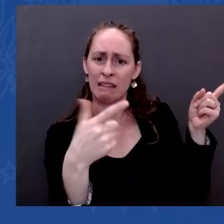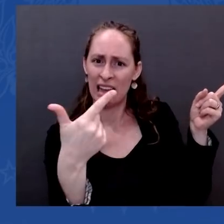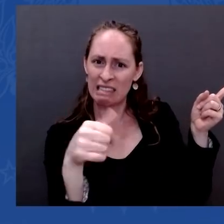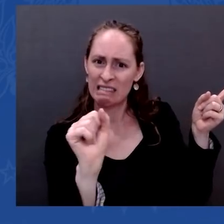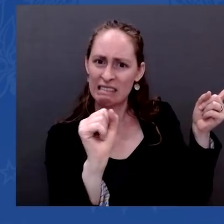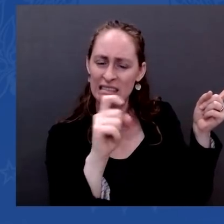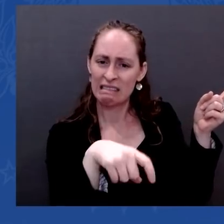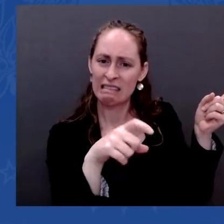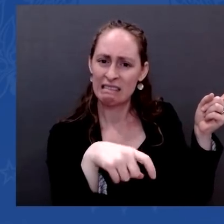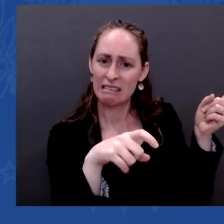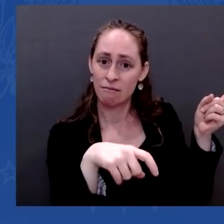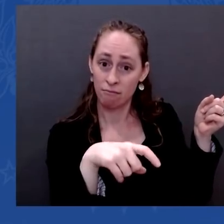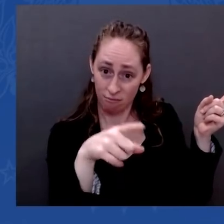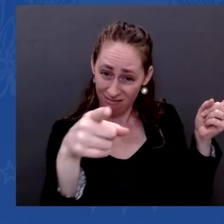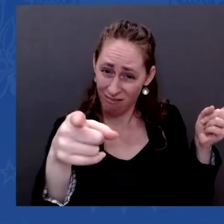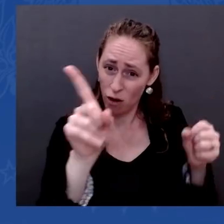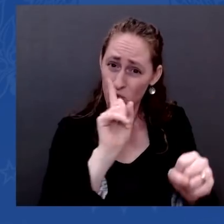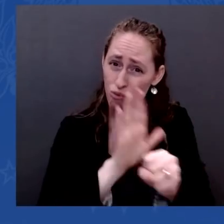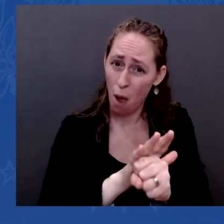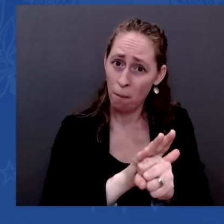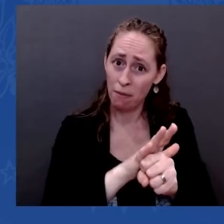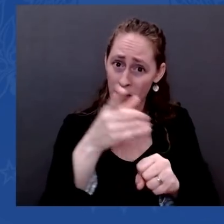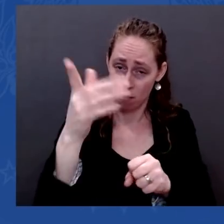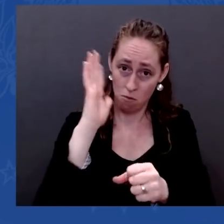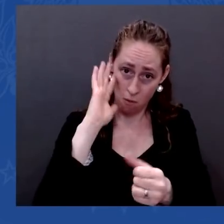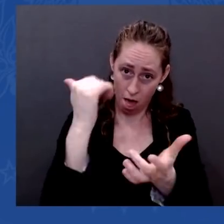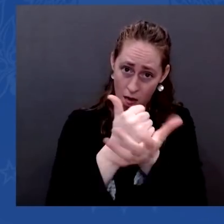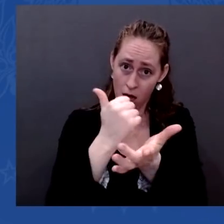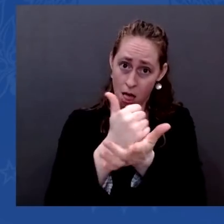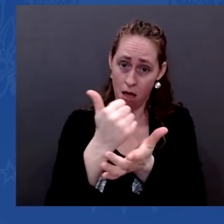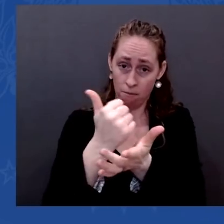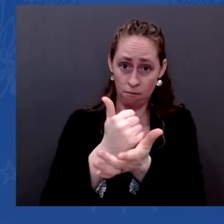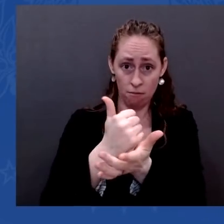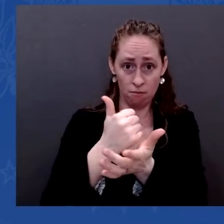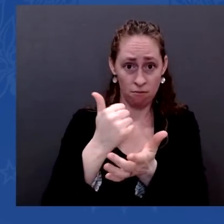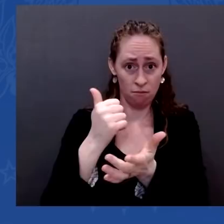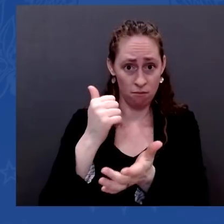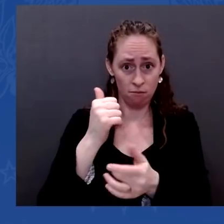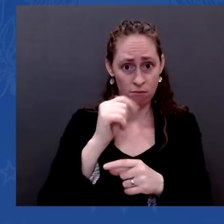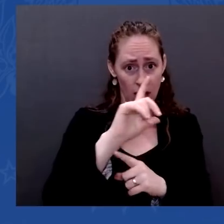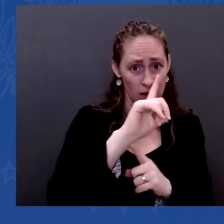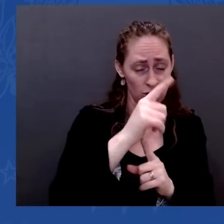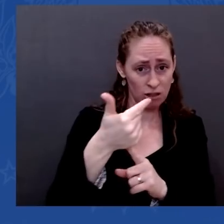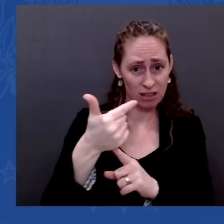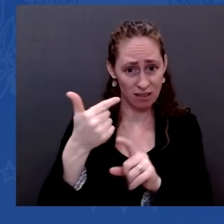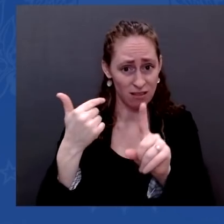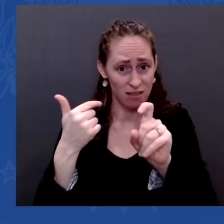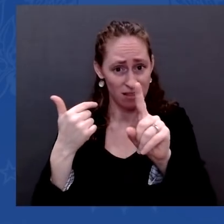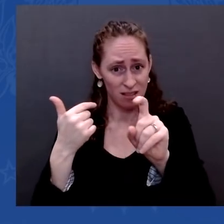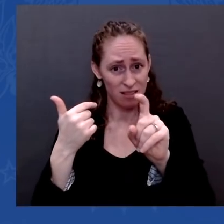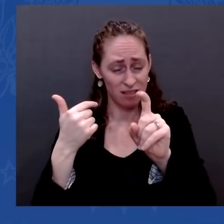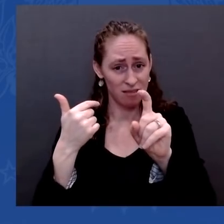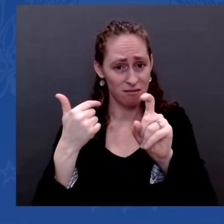But this resource is more expensive; it's not available in the volumes that might be needed to replace Russian gas.